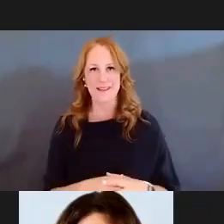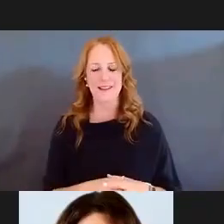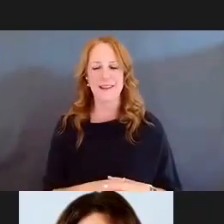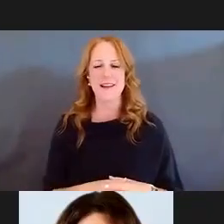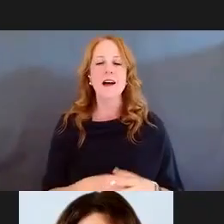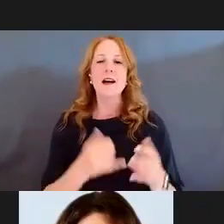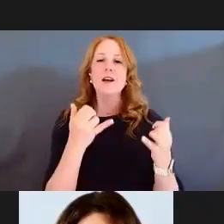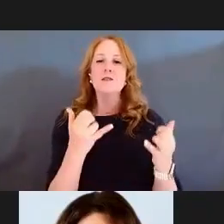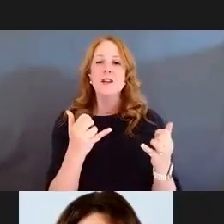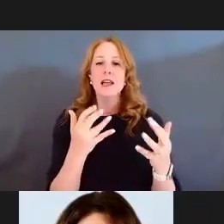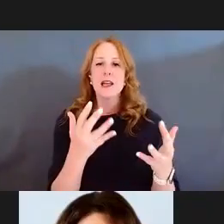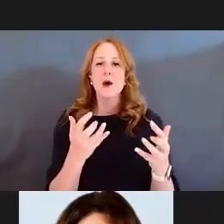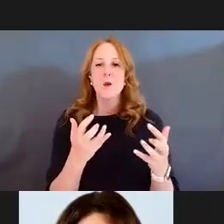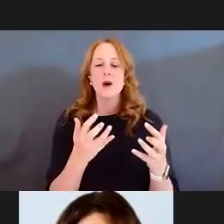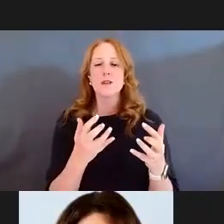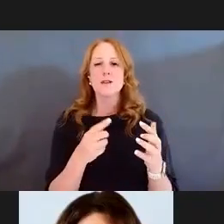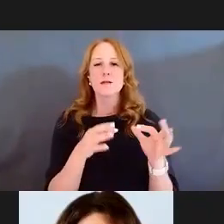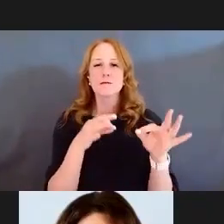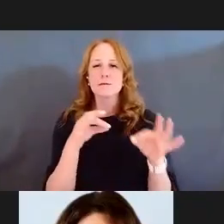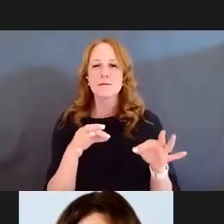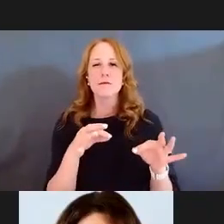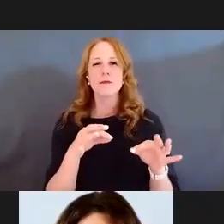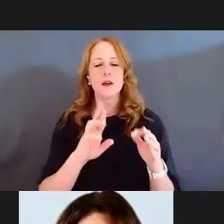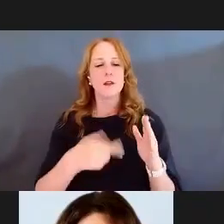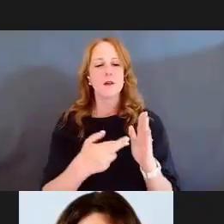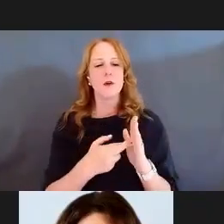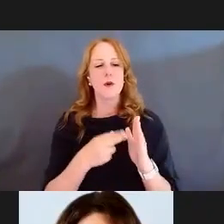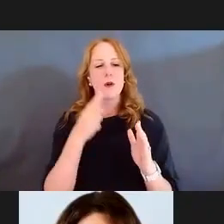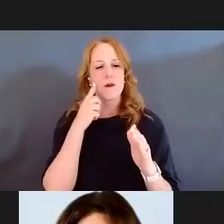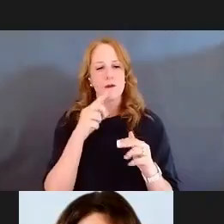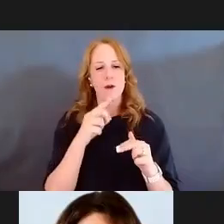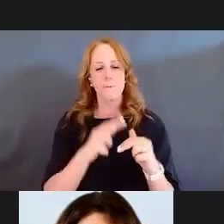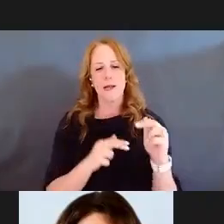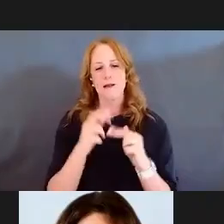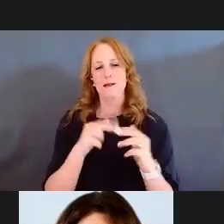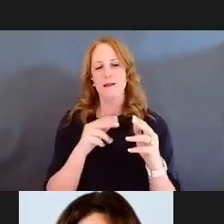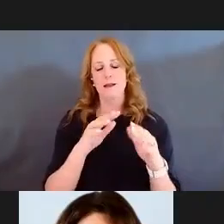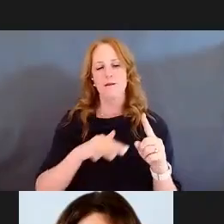to explore the role of the built environment in a successful supported employment program.